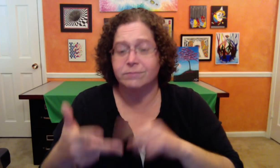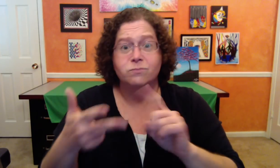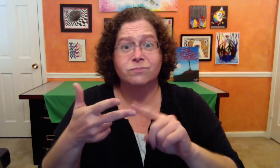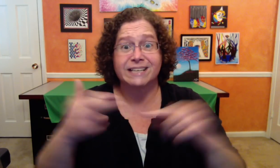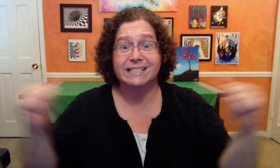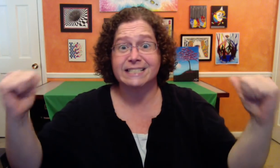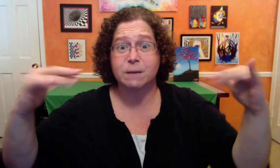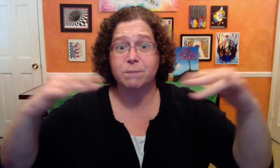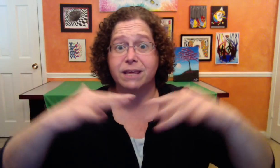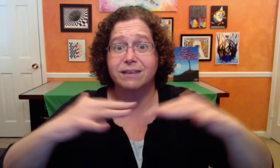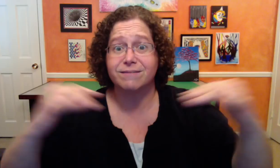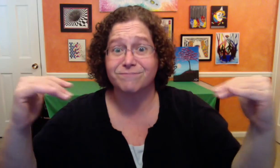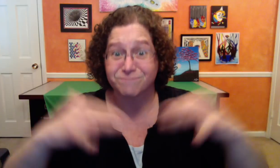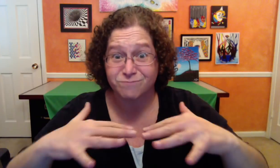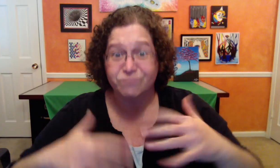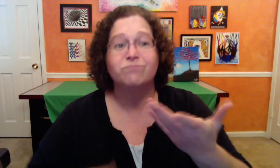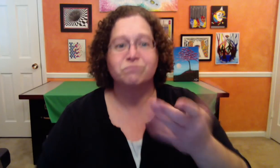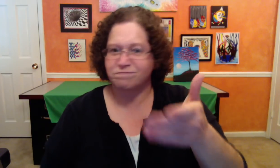Next, the freedom of assembly.